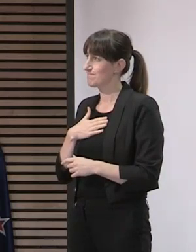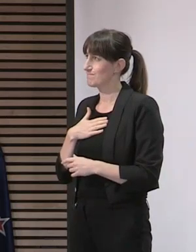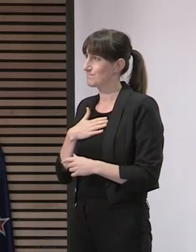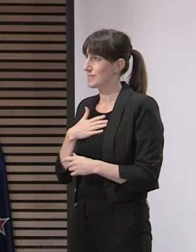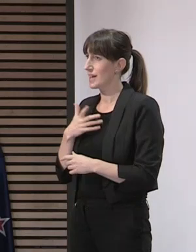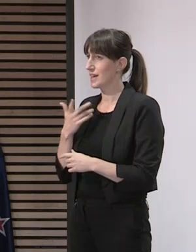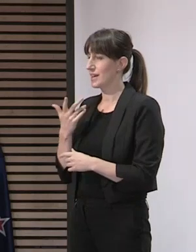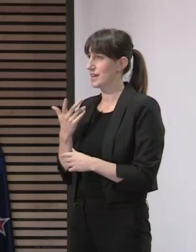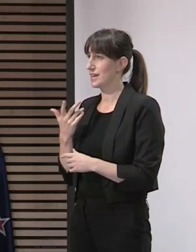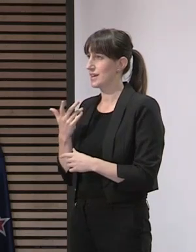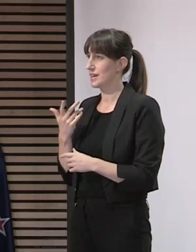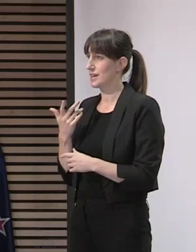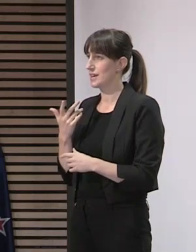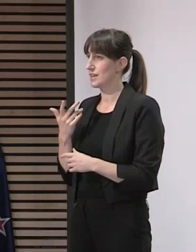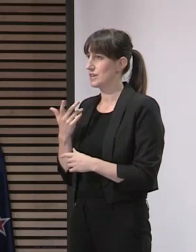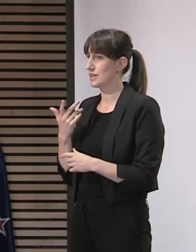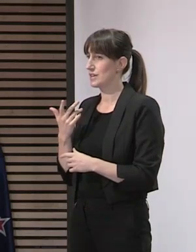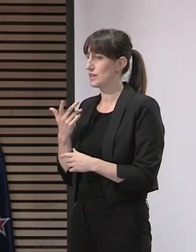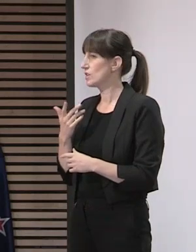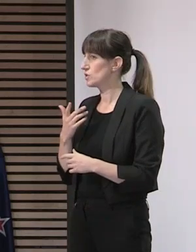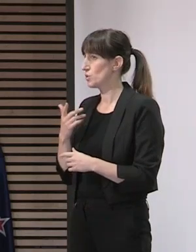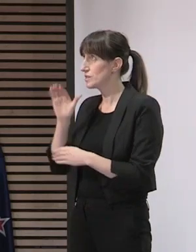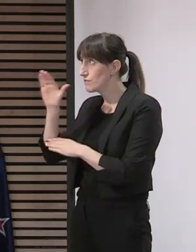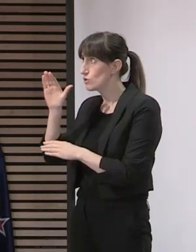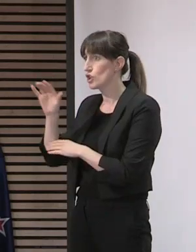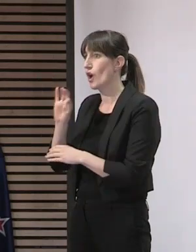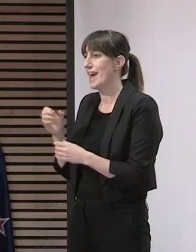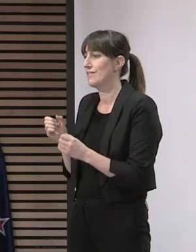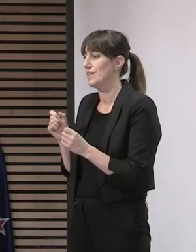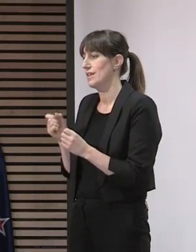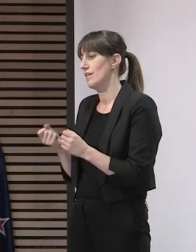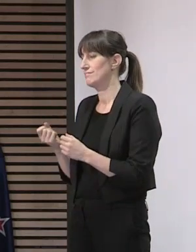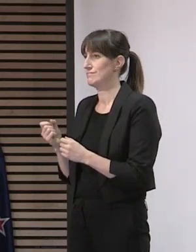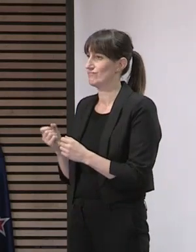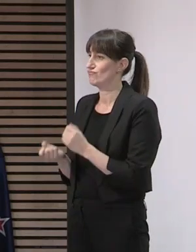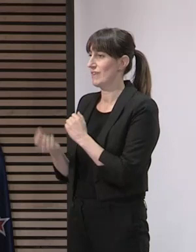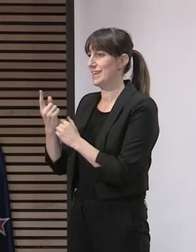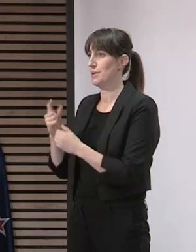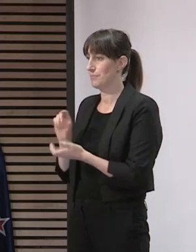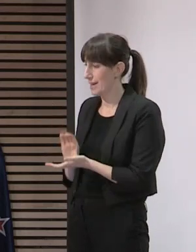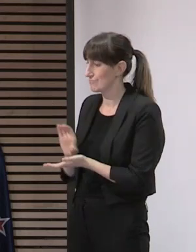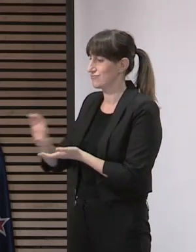than continuing just is to have this ongoing response in this way, I'd like us to think about what, in the future,